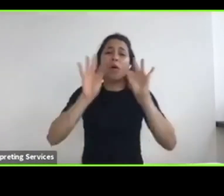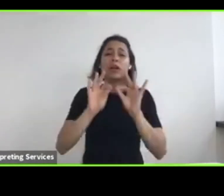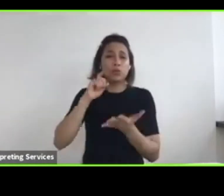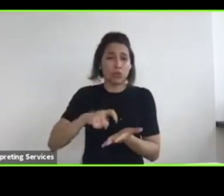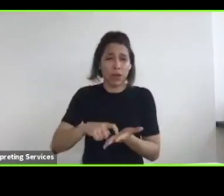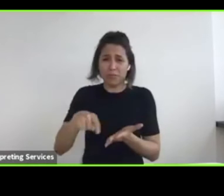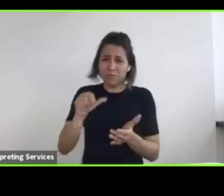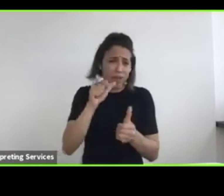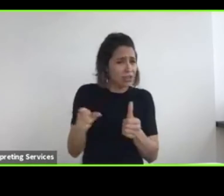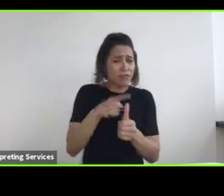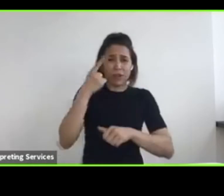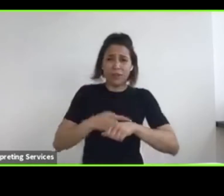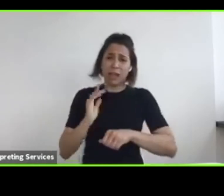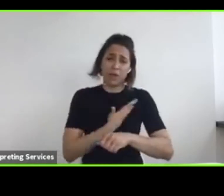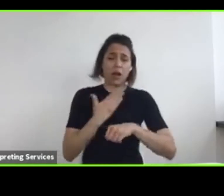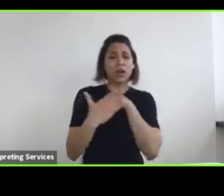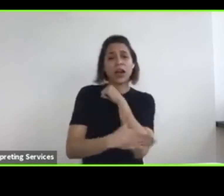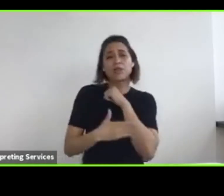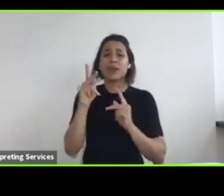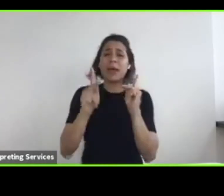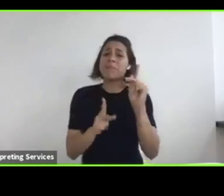BEEN ALLOWED TO COME TOGETHER TO DANCE AND SHARE CEREMONY.